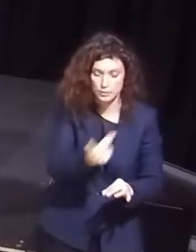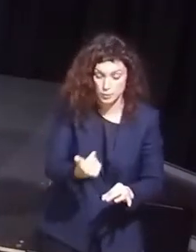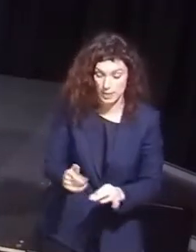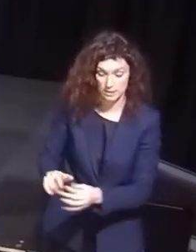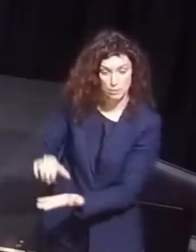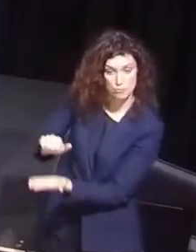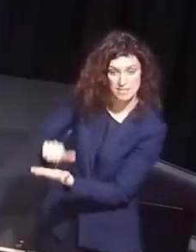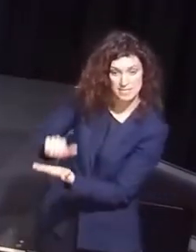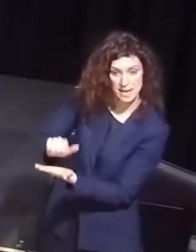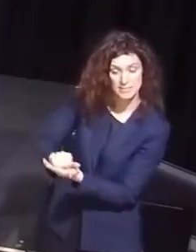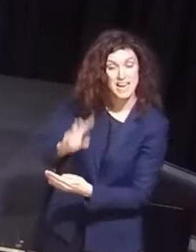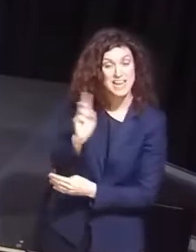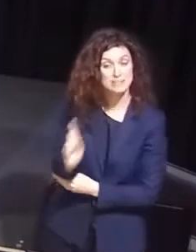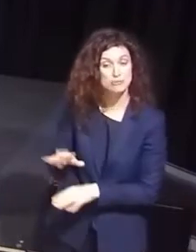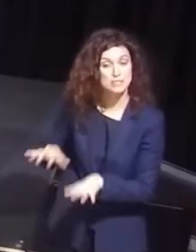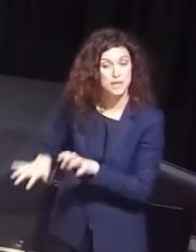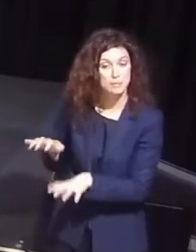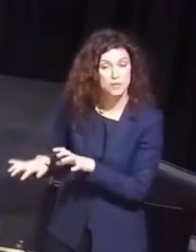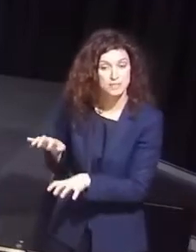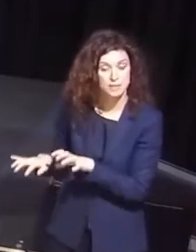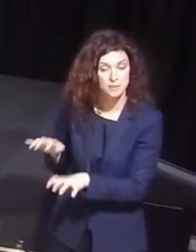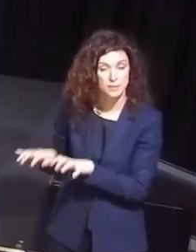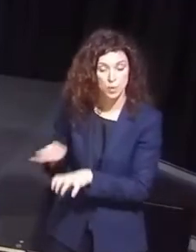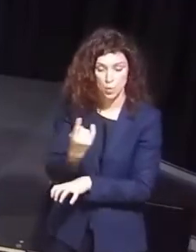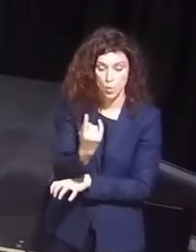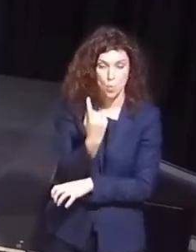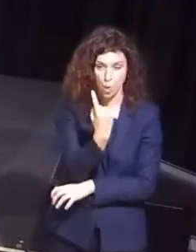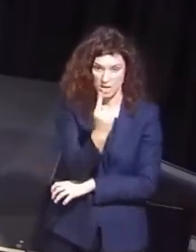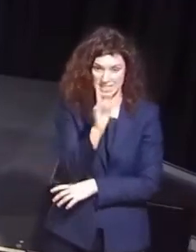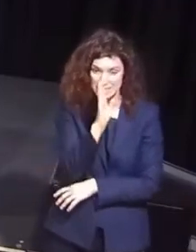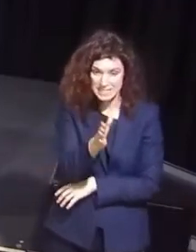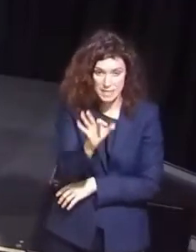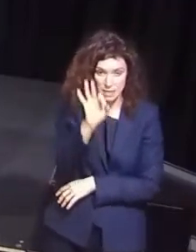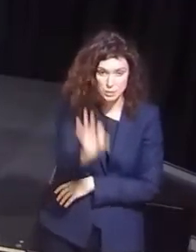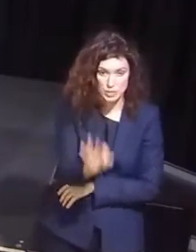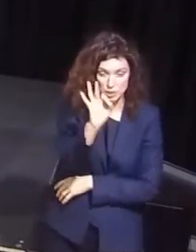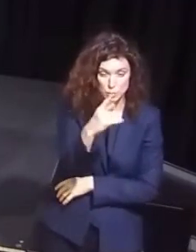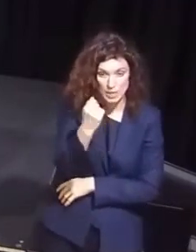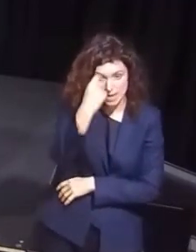And here, a single switch was enough to converse, to convey ideas, wants and needs.